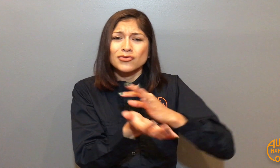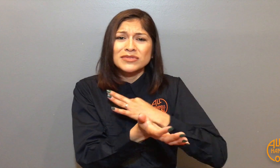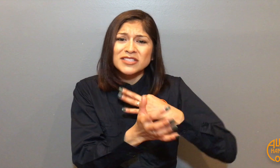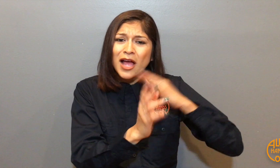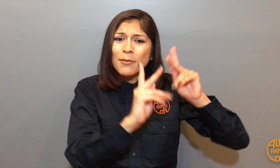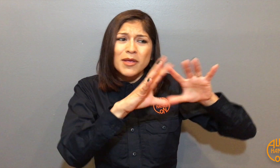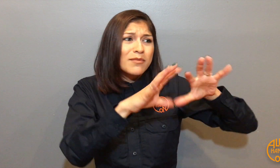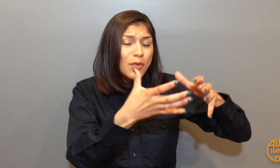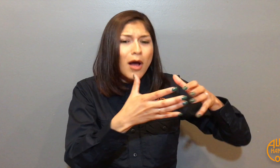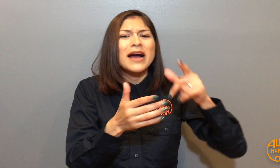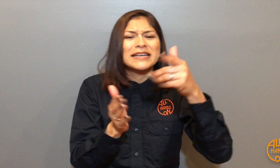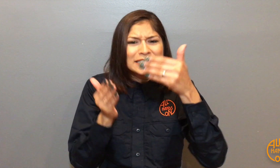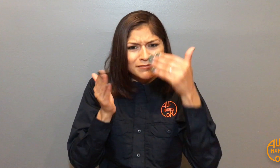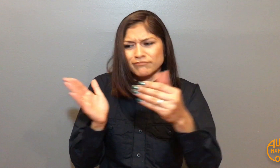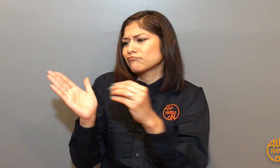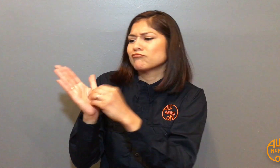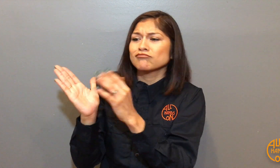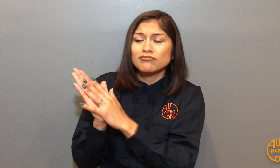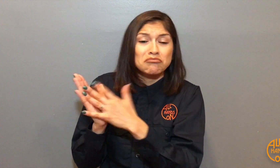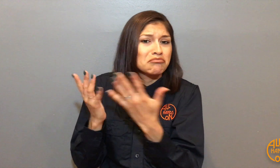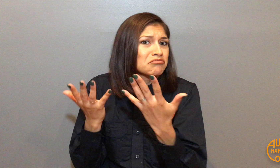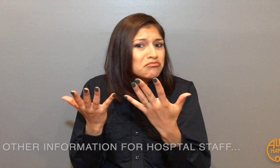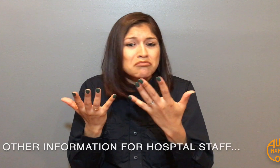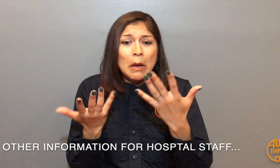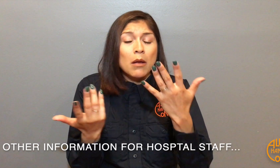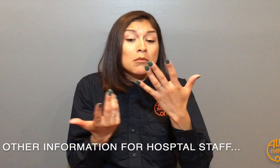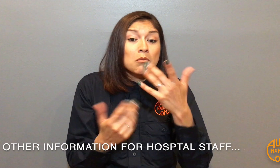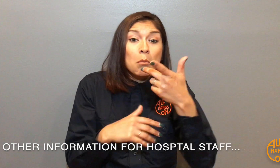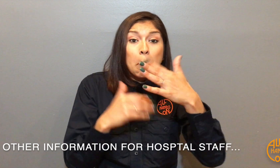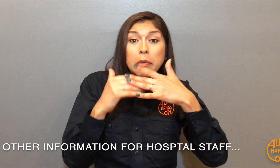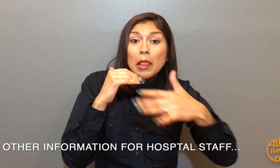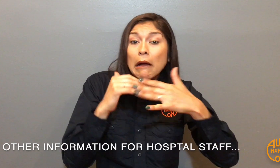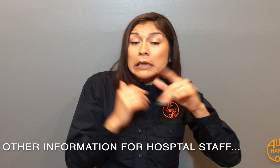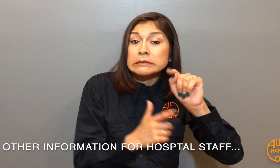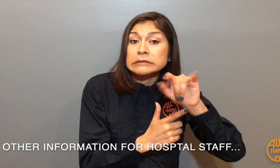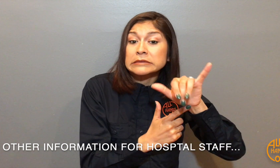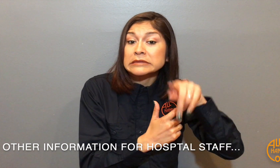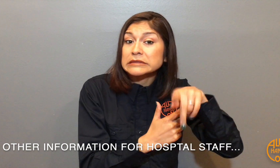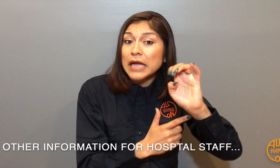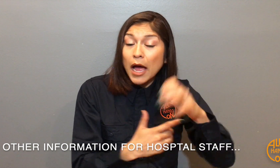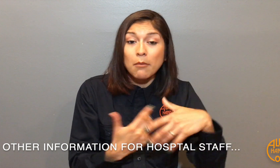professionals or staff should know, put that down on this document perhaps you